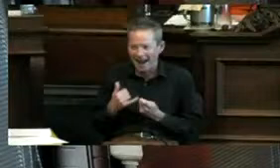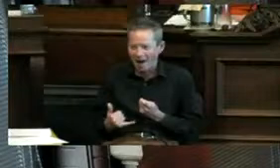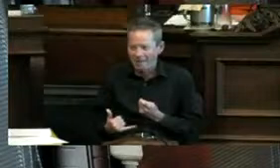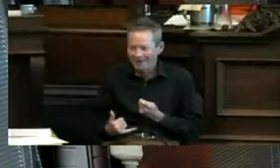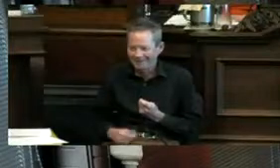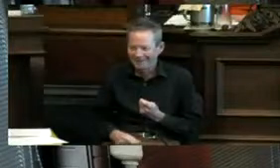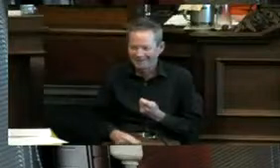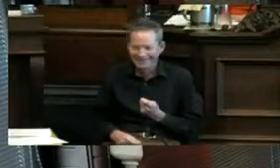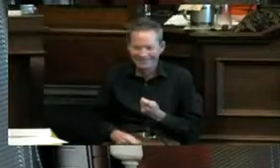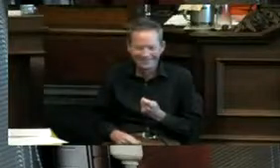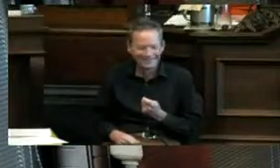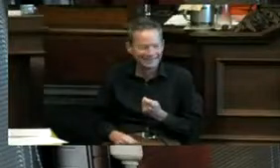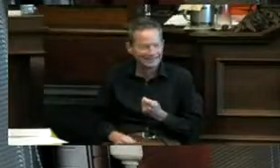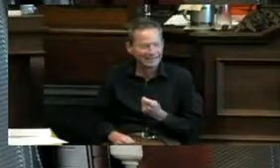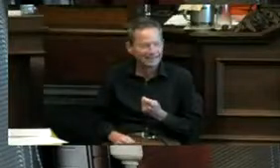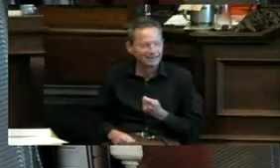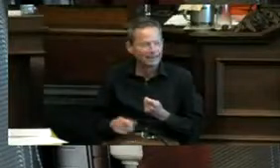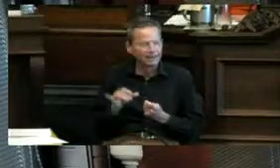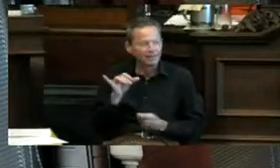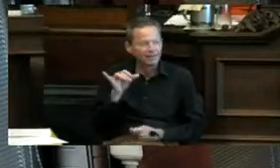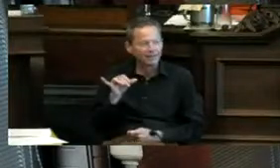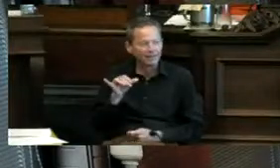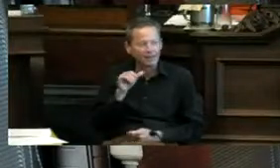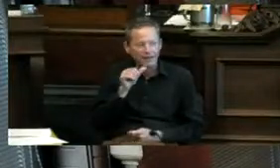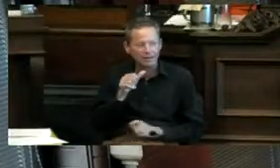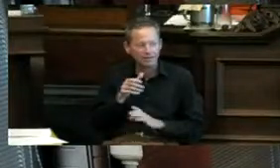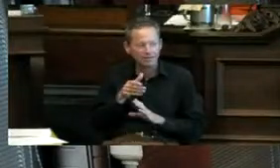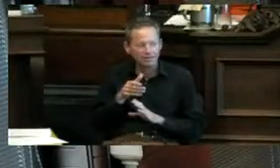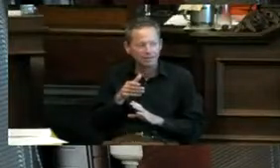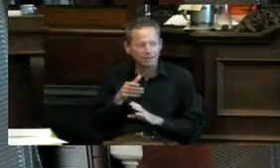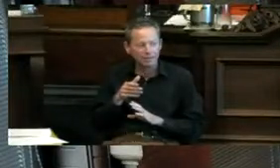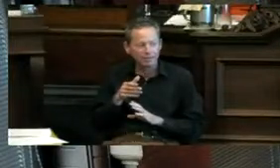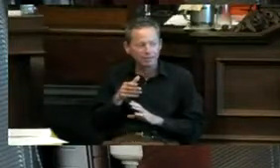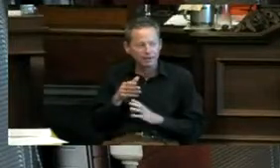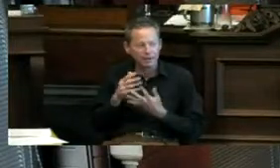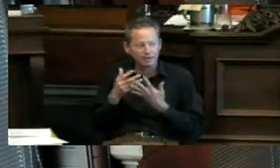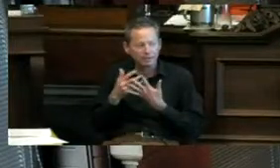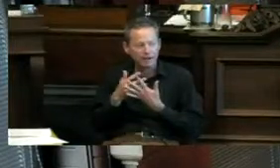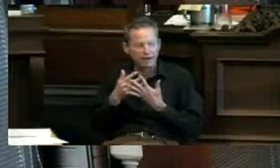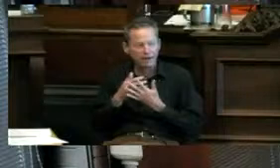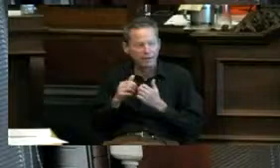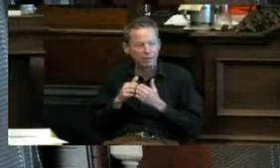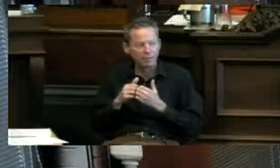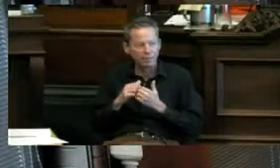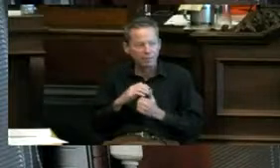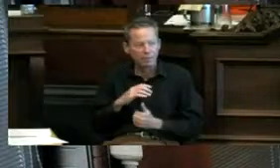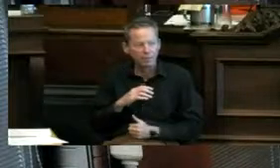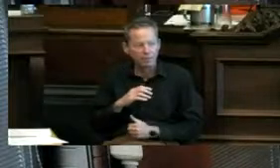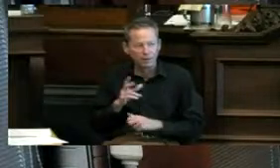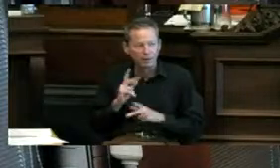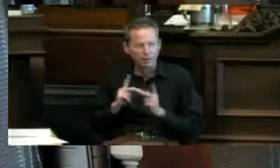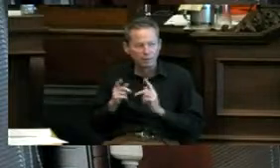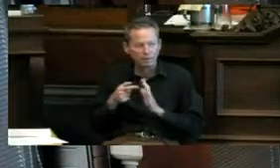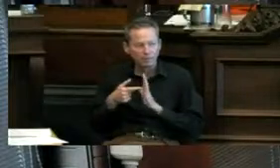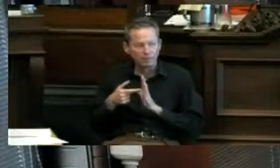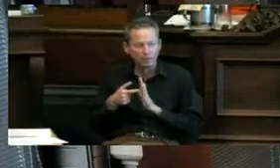particular wouldn't just just for and I'm just I know I'm just walking in. I know the deputy